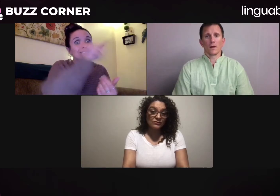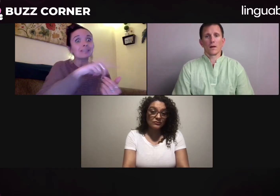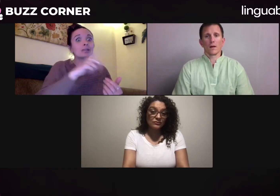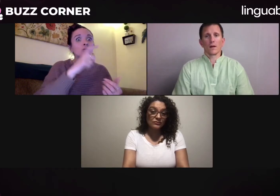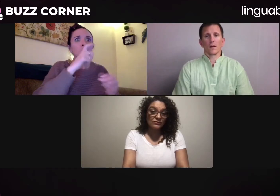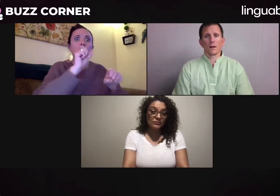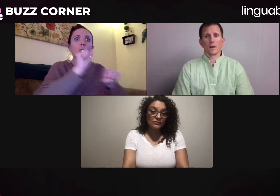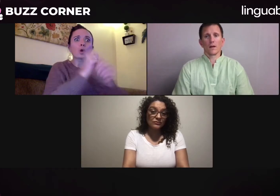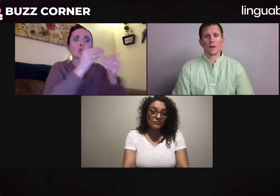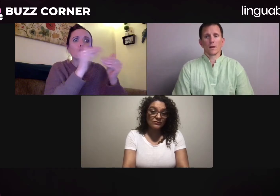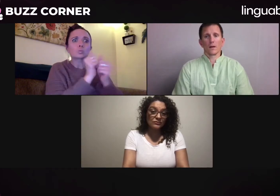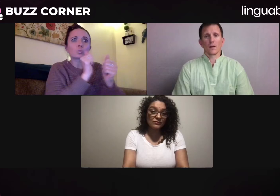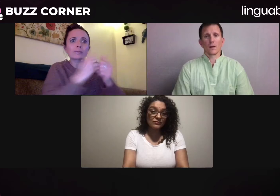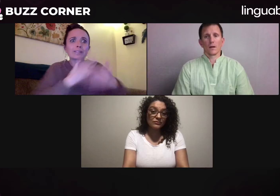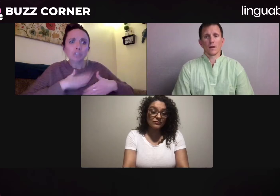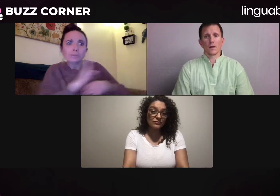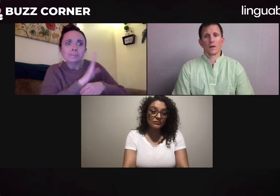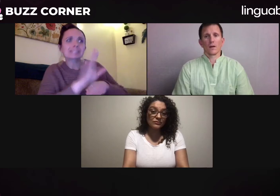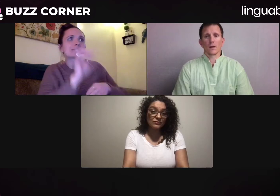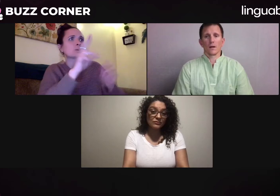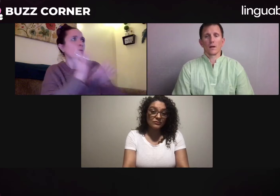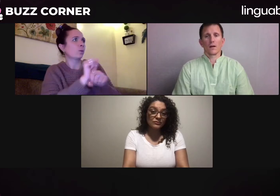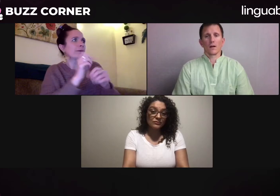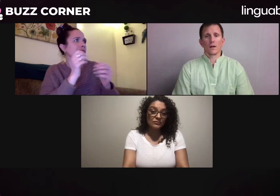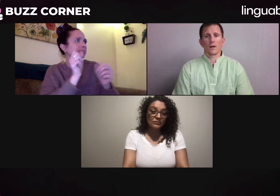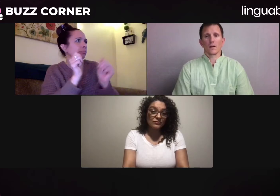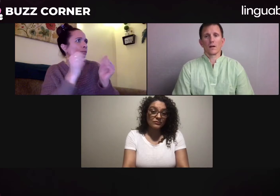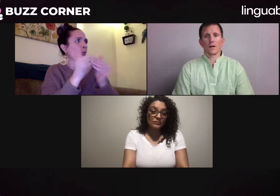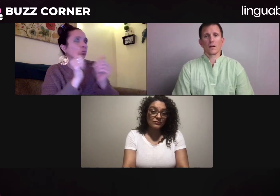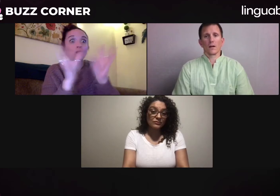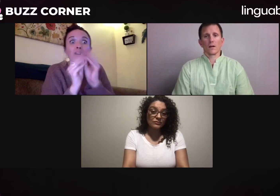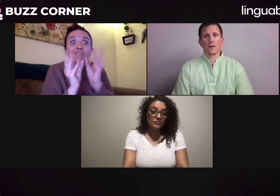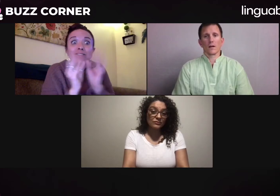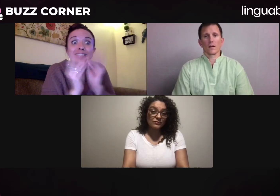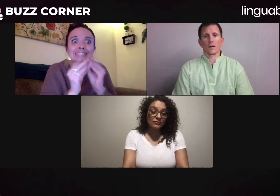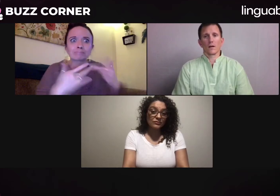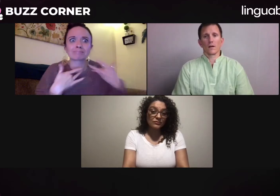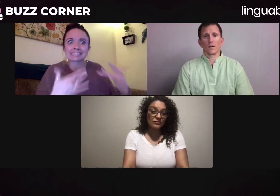the interpreting agencies who are willing to coordinate